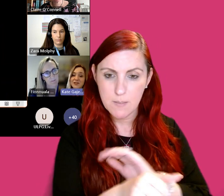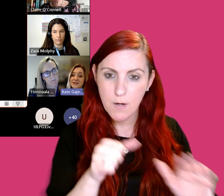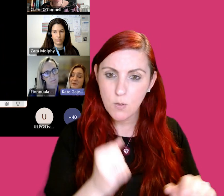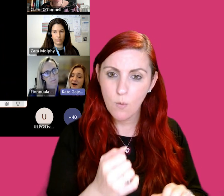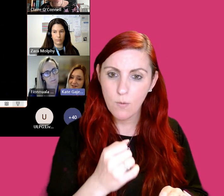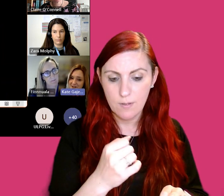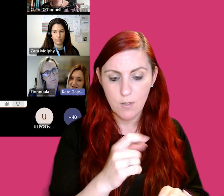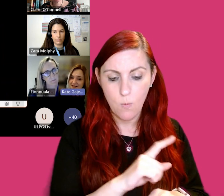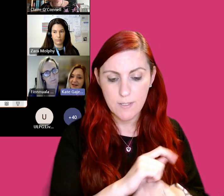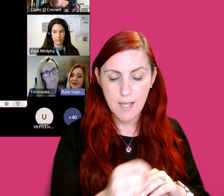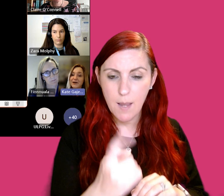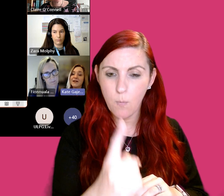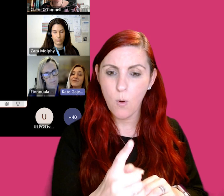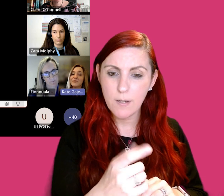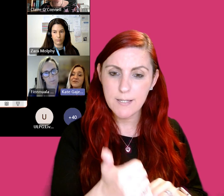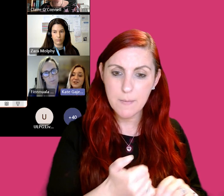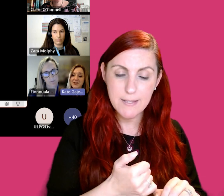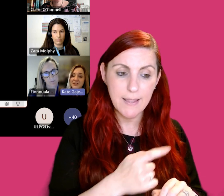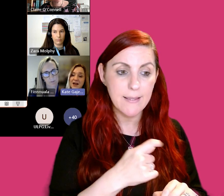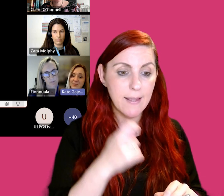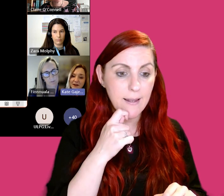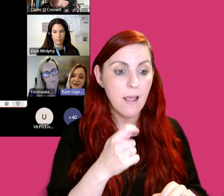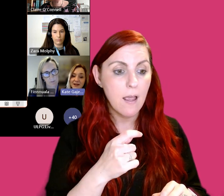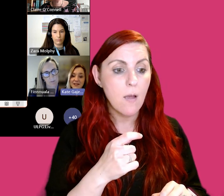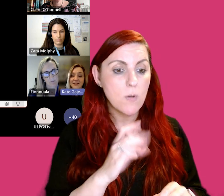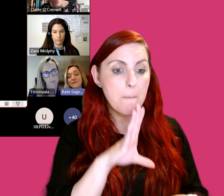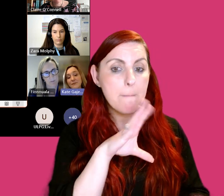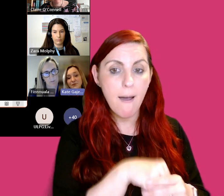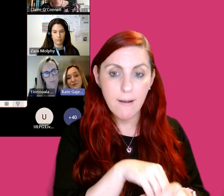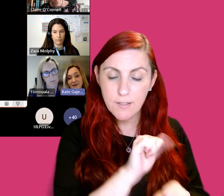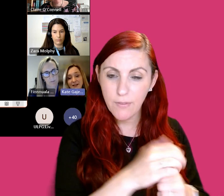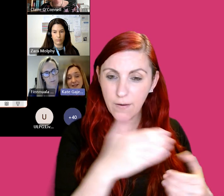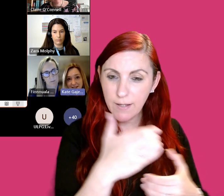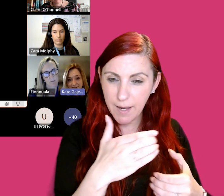treated as partners in their Care by Healthcare professionals providing medical and Mew free